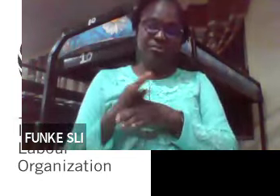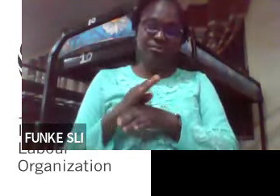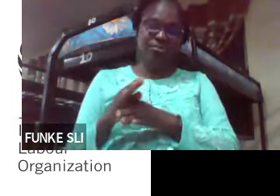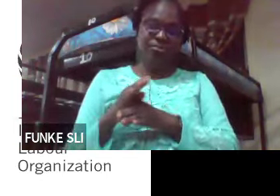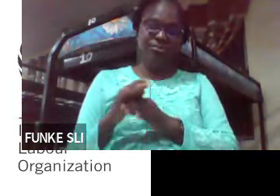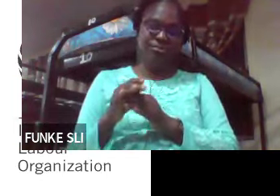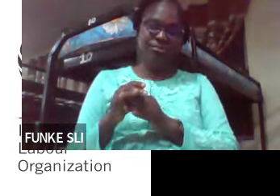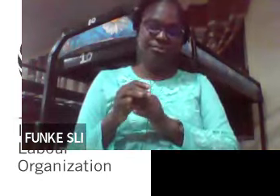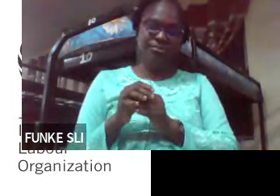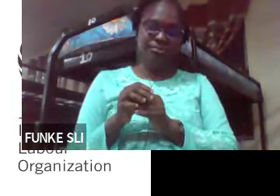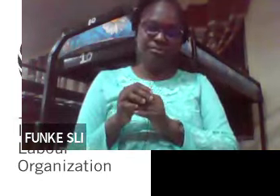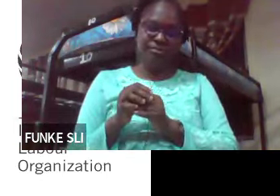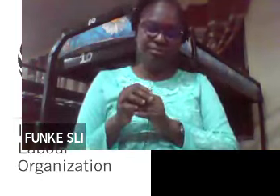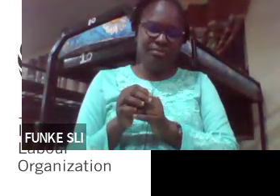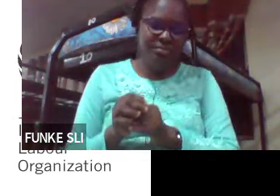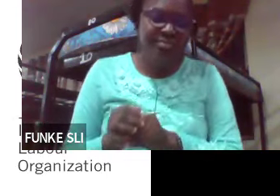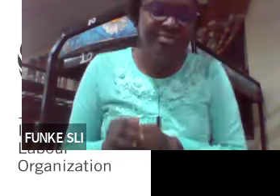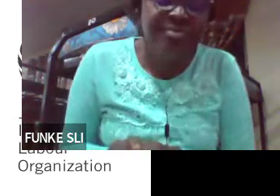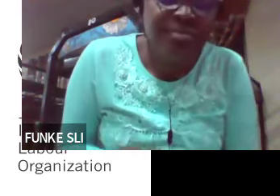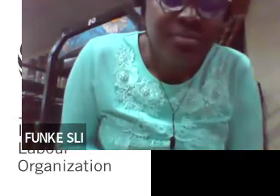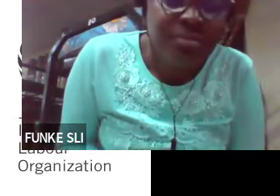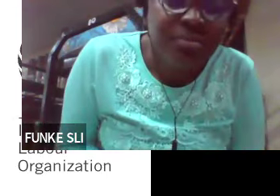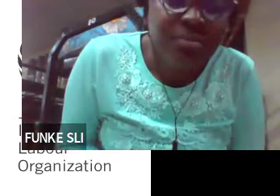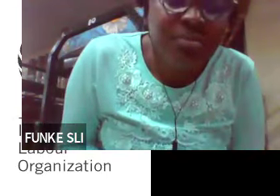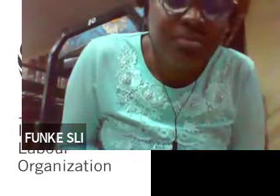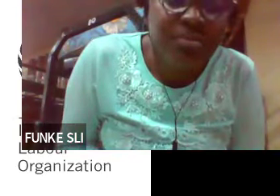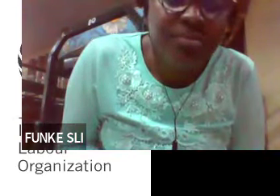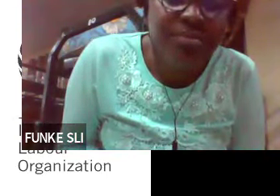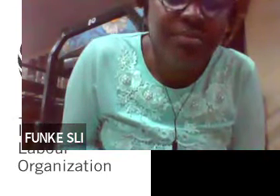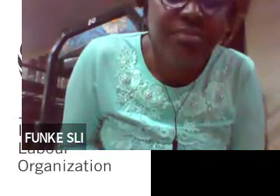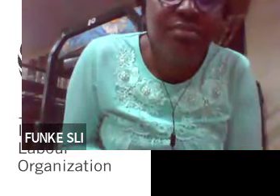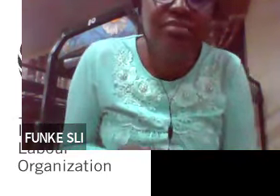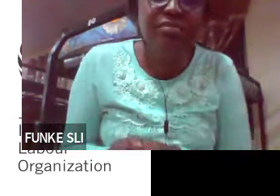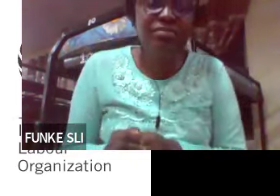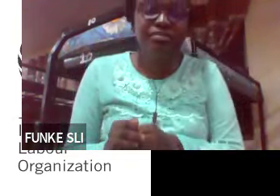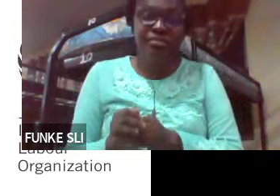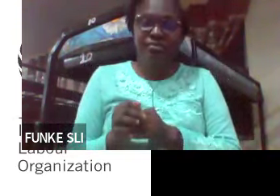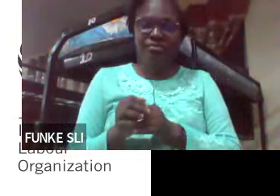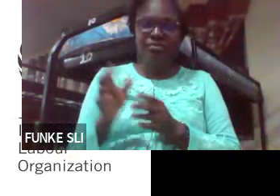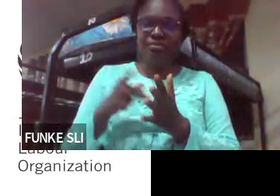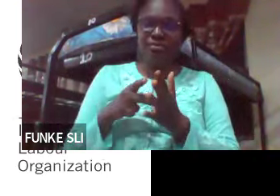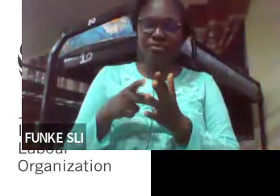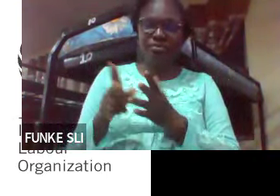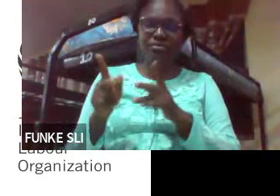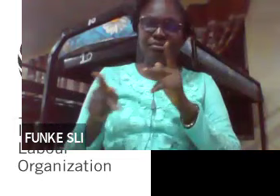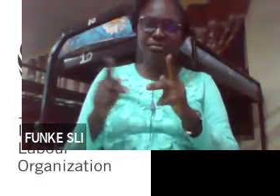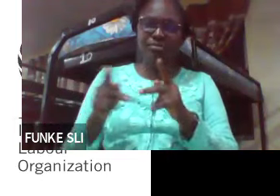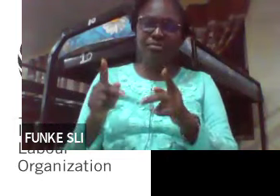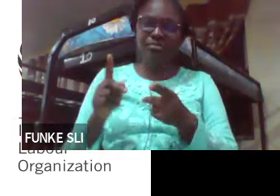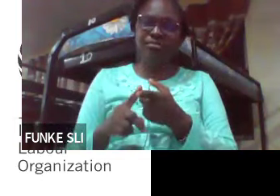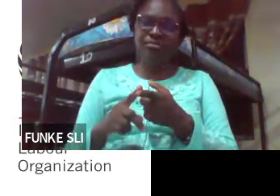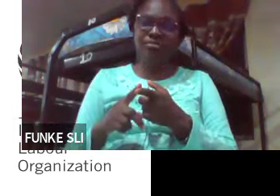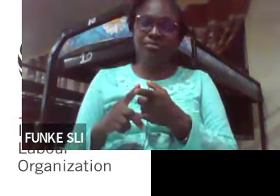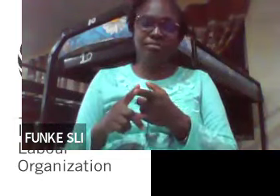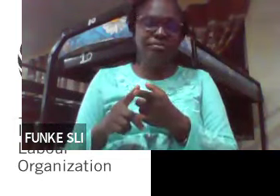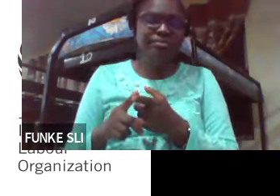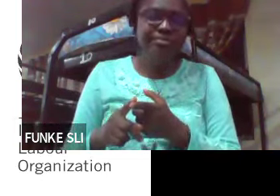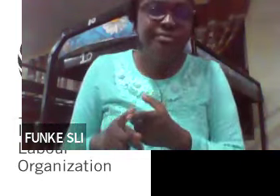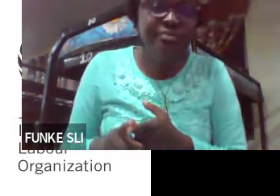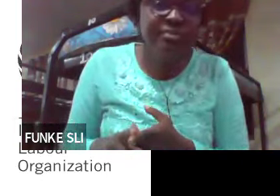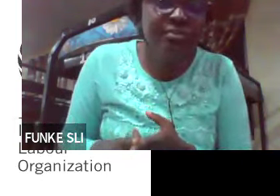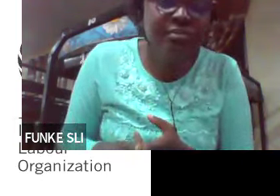Queen Christopher: my aquaculture was also having a farm where I I pay people to to help me train